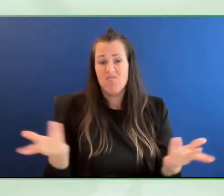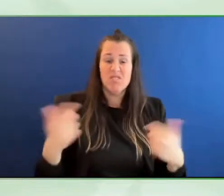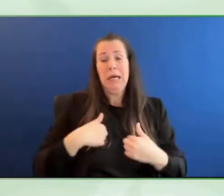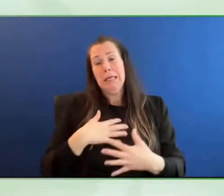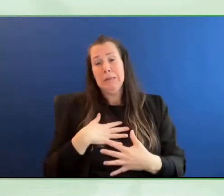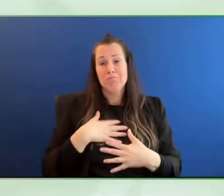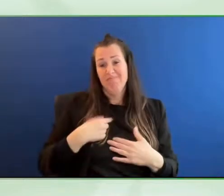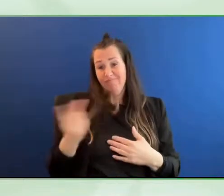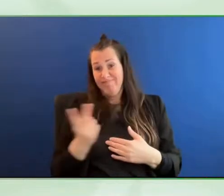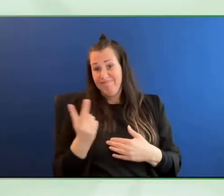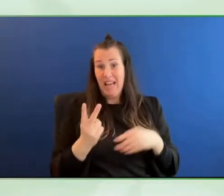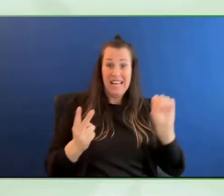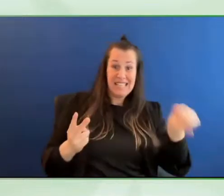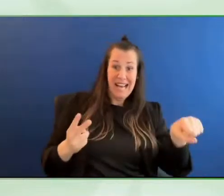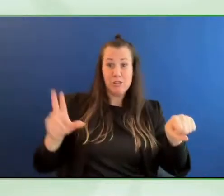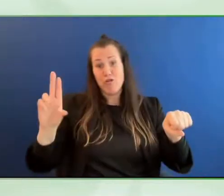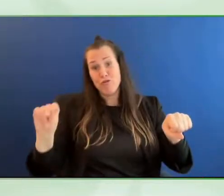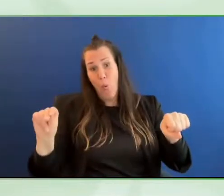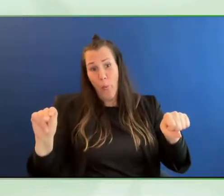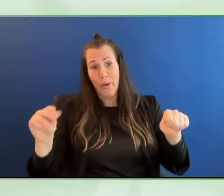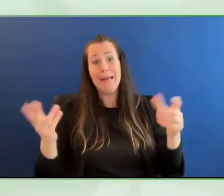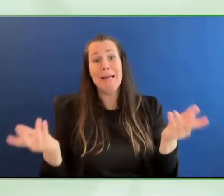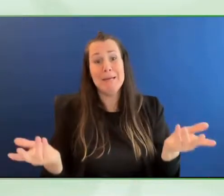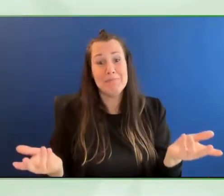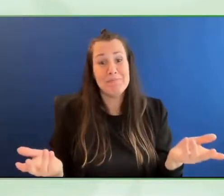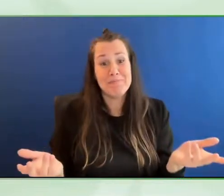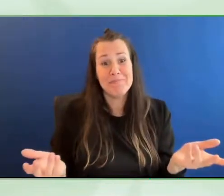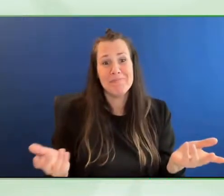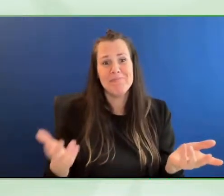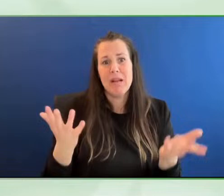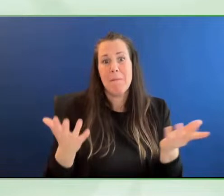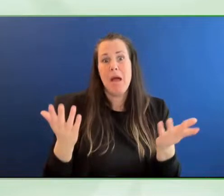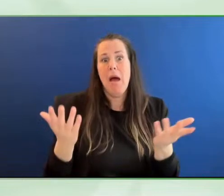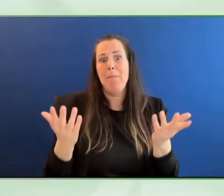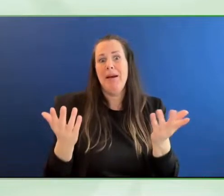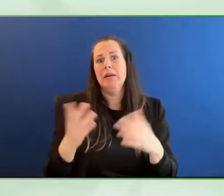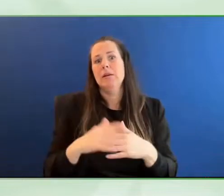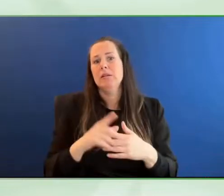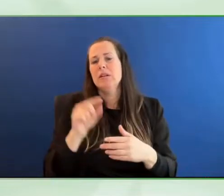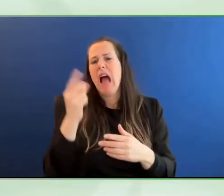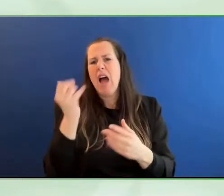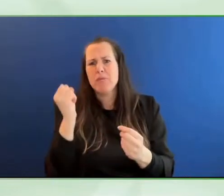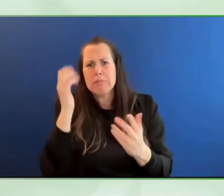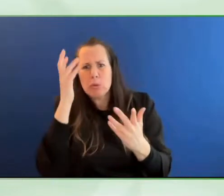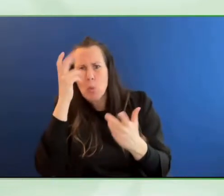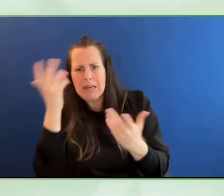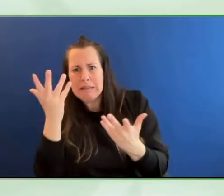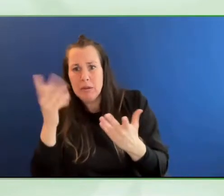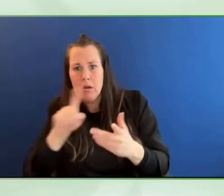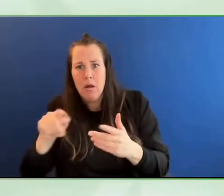Otherwise we may see those bad outcomes. I think this is true about accessibility in general.